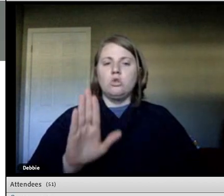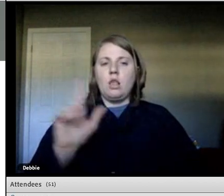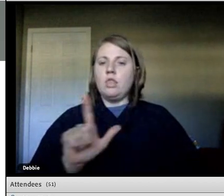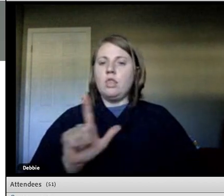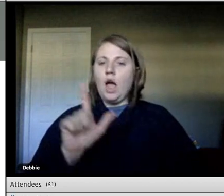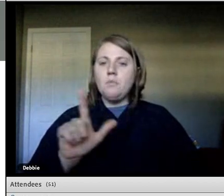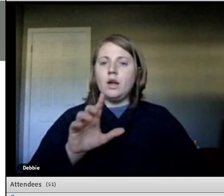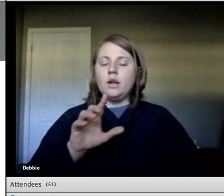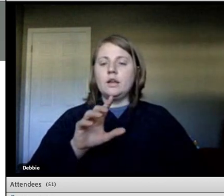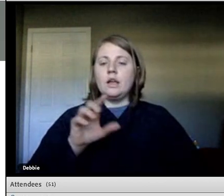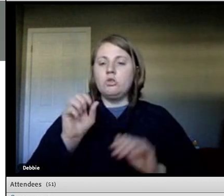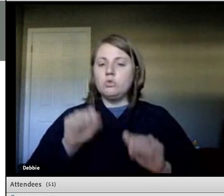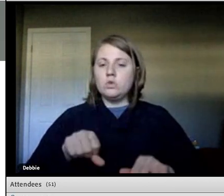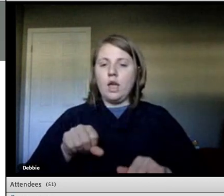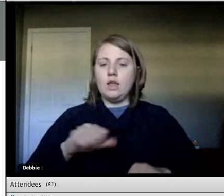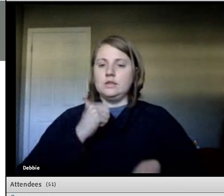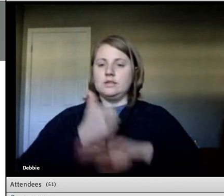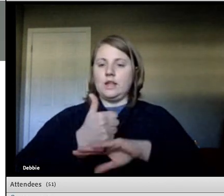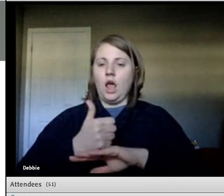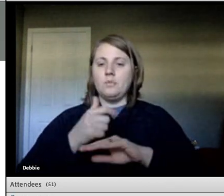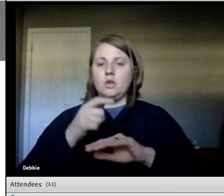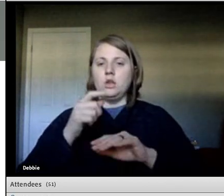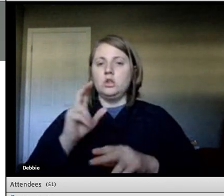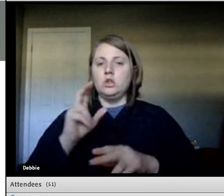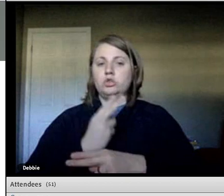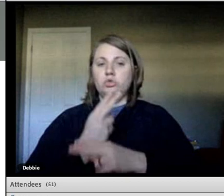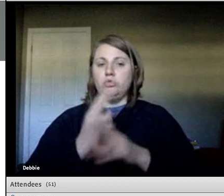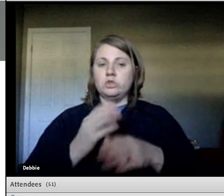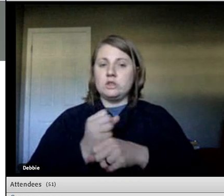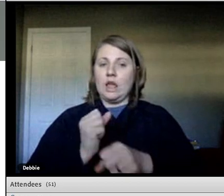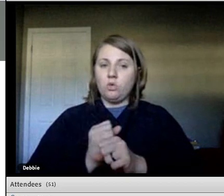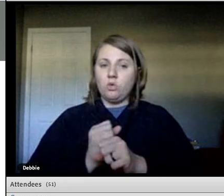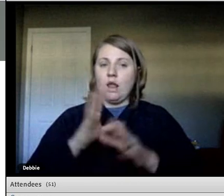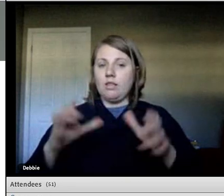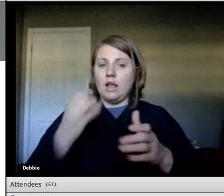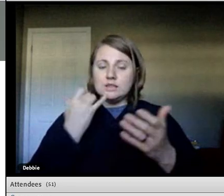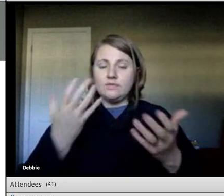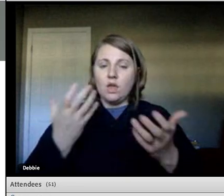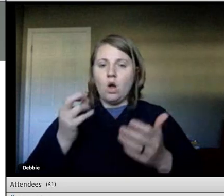can create classes if they wanted, or you can have it where users are taking classes through it.